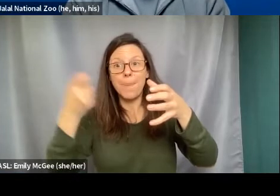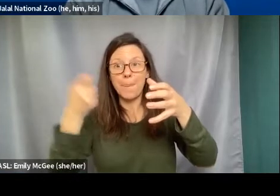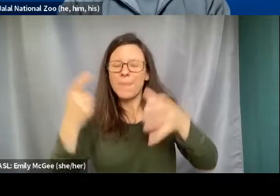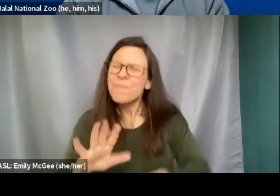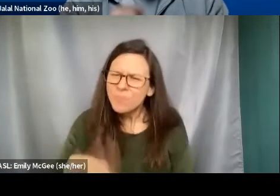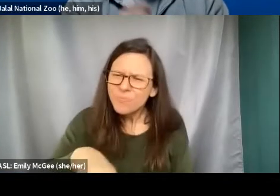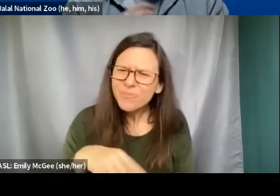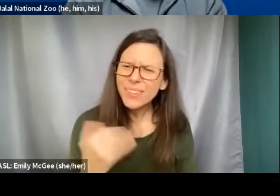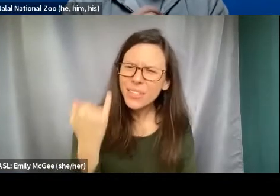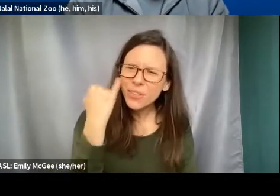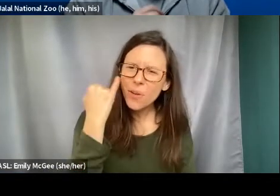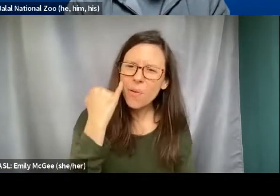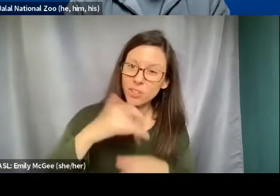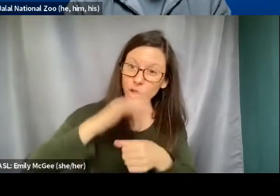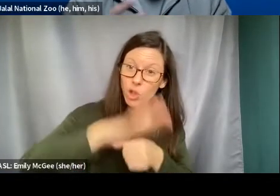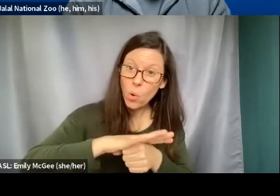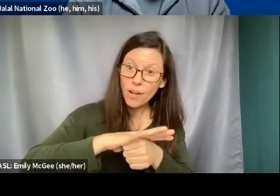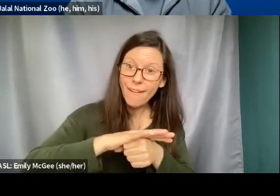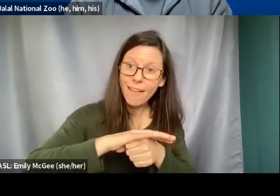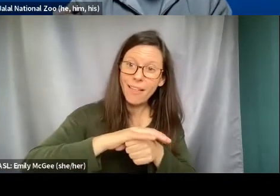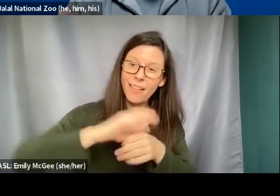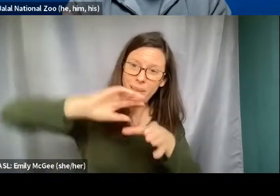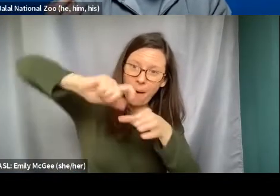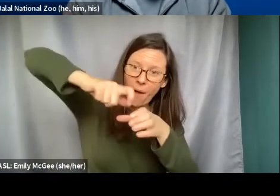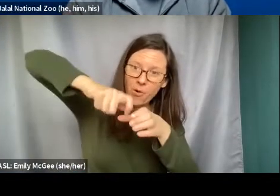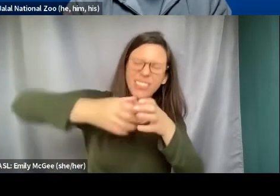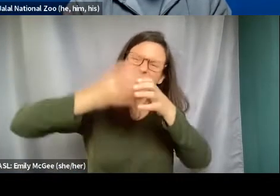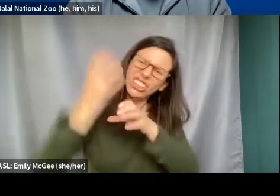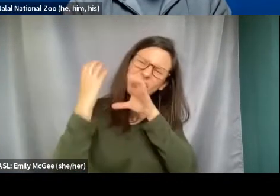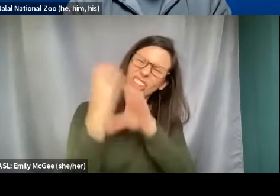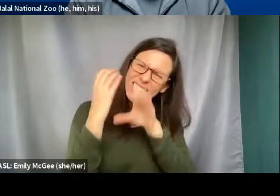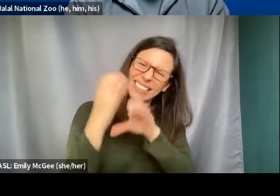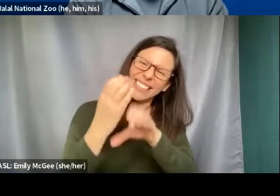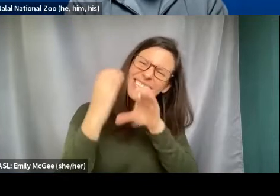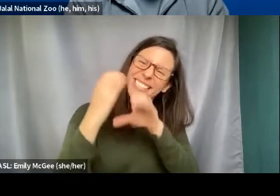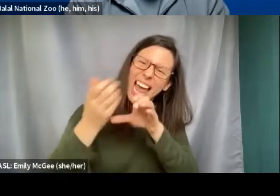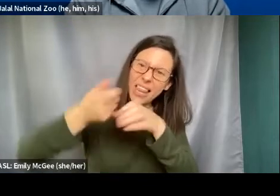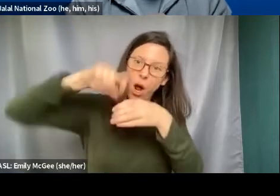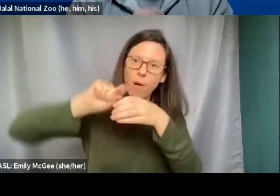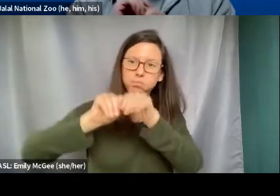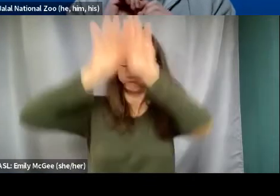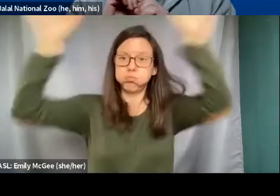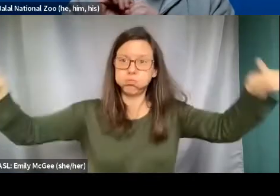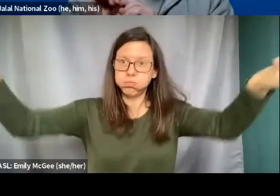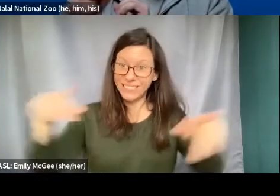We shake it a lot, what happens, then open it. What happens? All the gas wants to